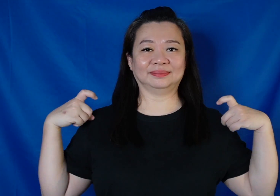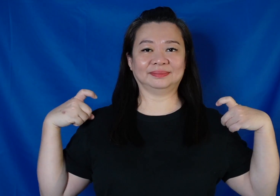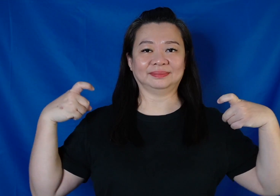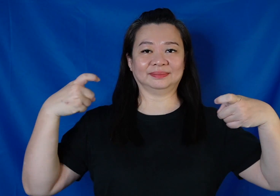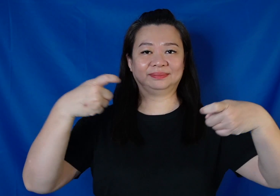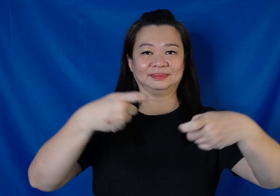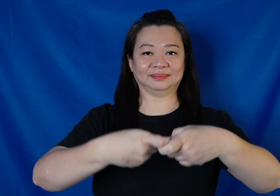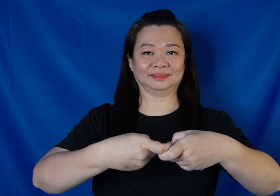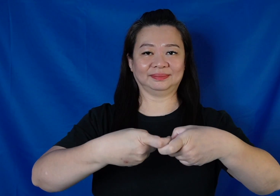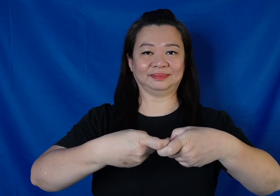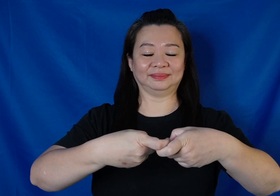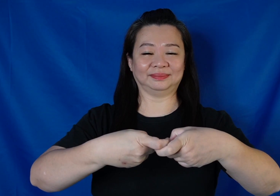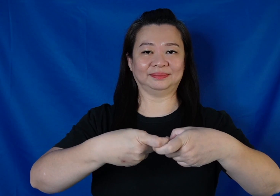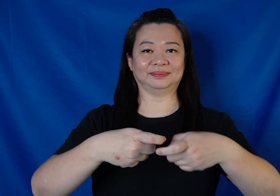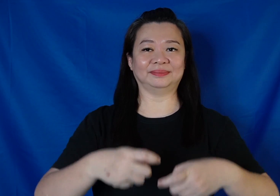SPANISH, Spain (VAR. 1)